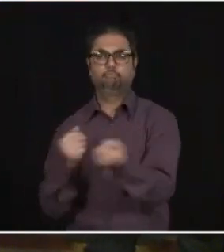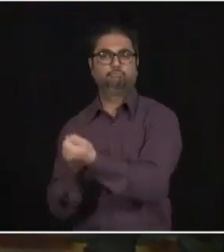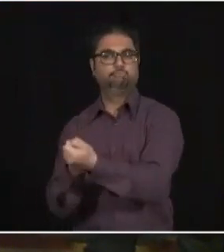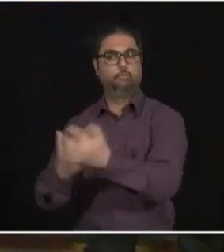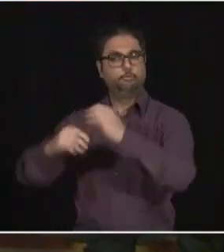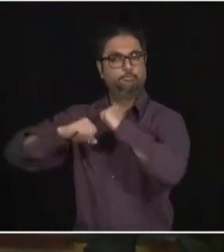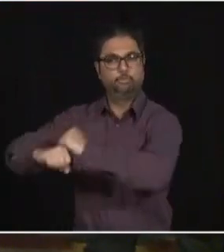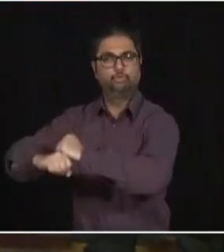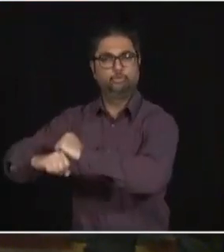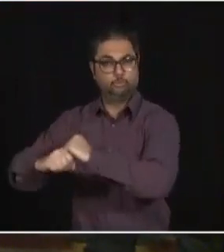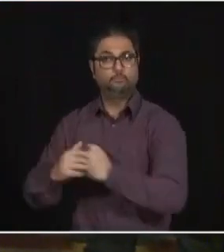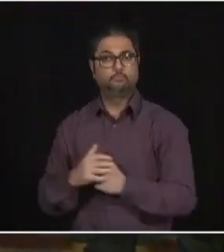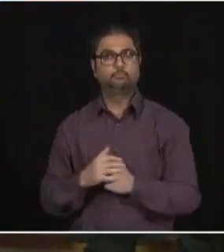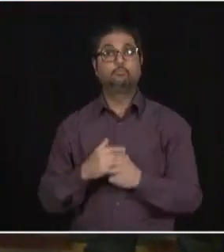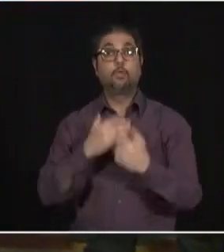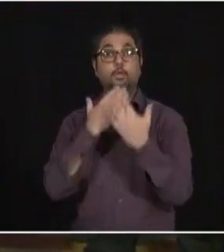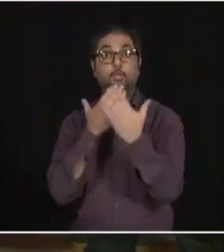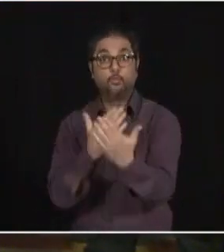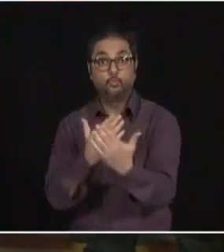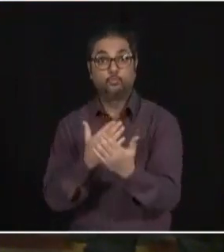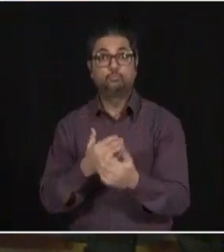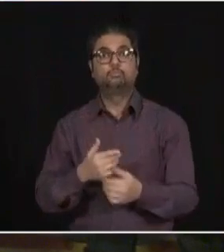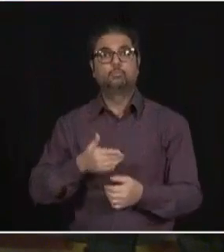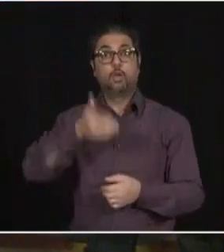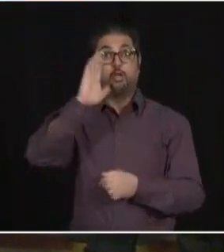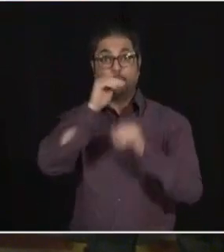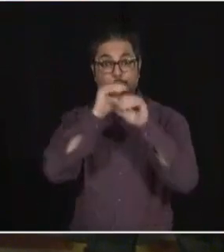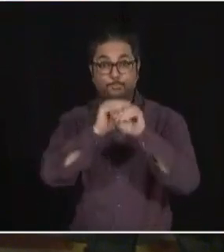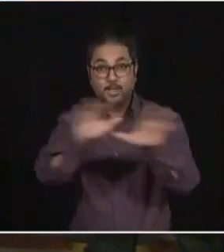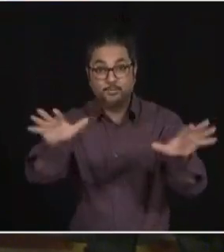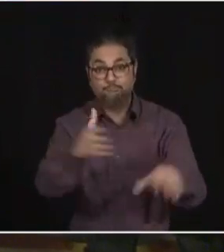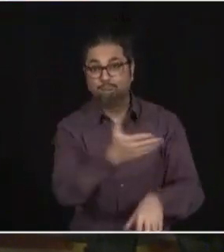people of Ontario. Now I'll hand it over to Minister Yakabuski.